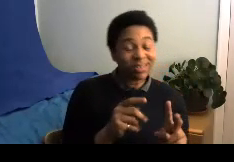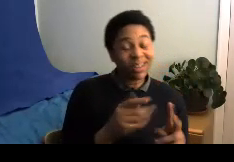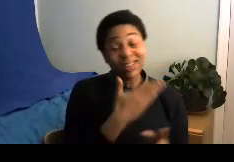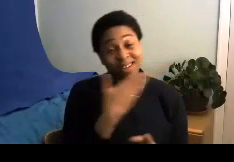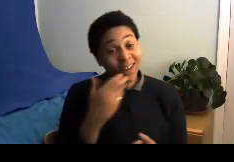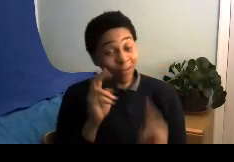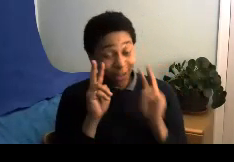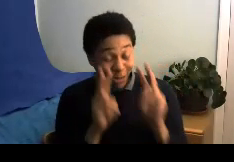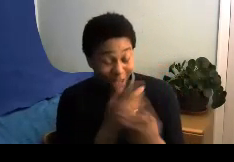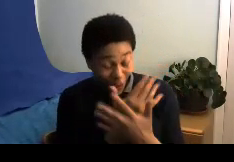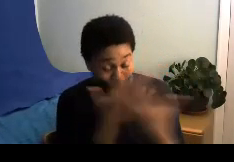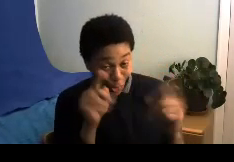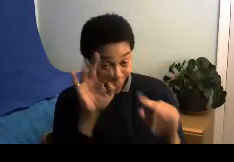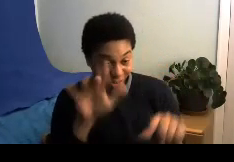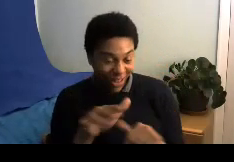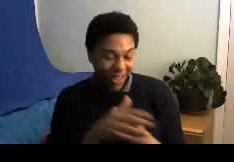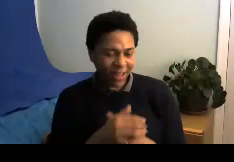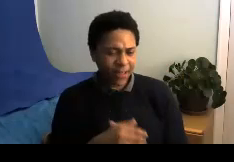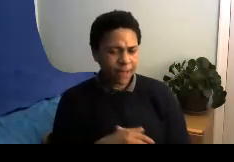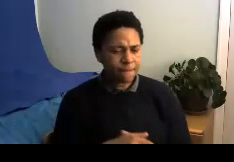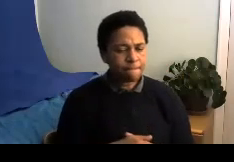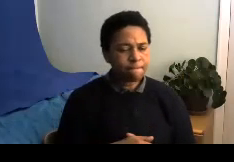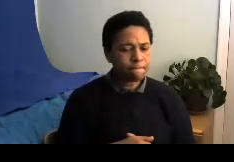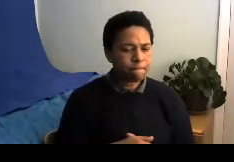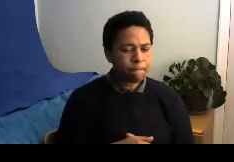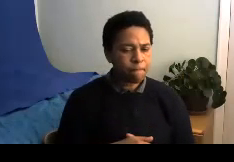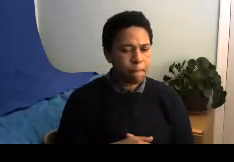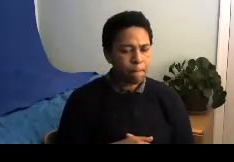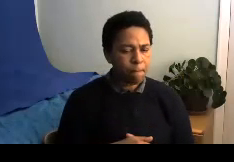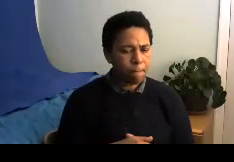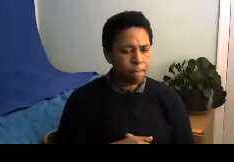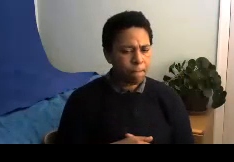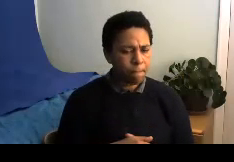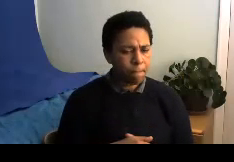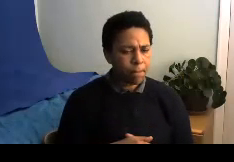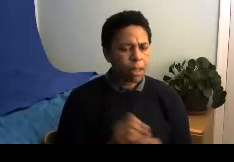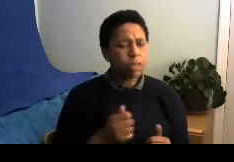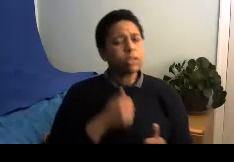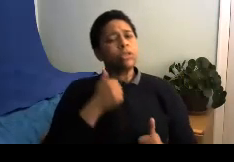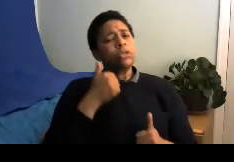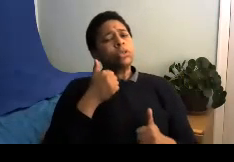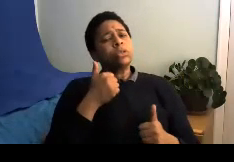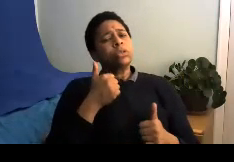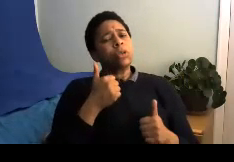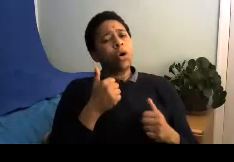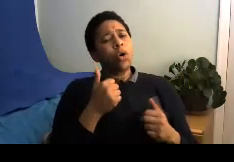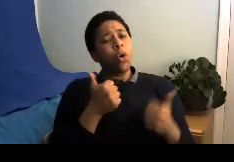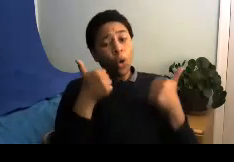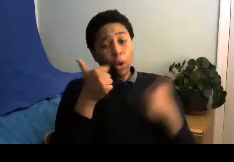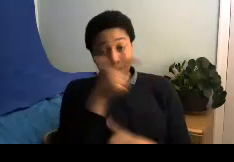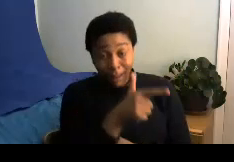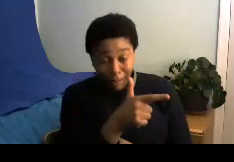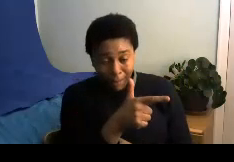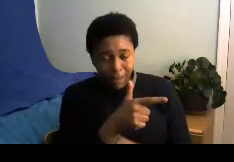your names in front of me. So I wish everyone well, and see you